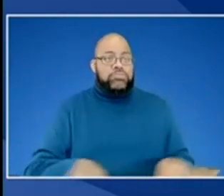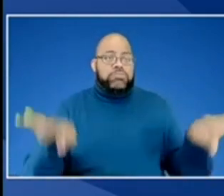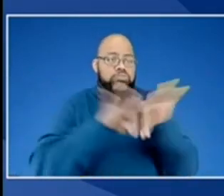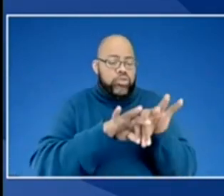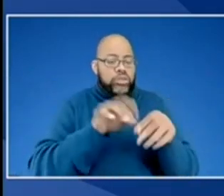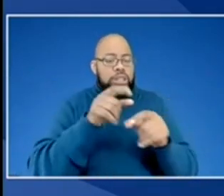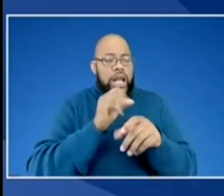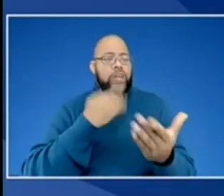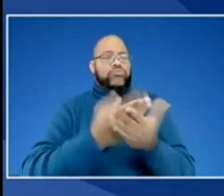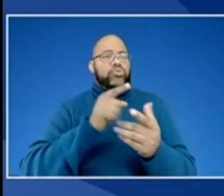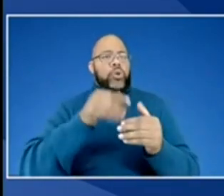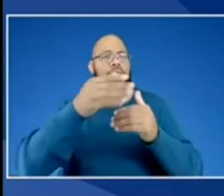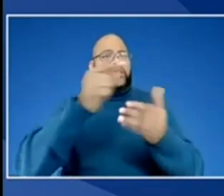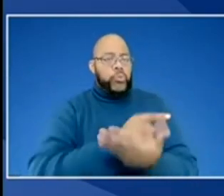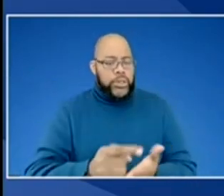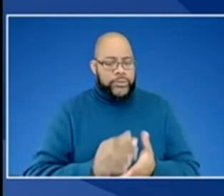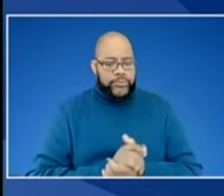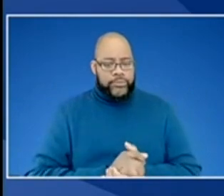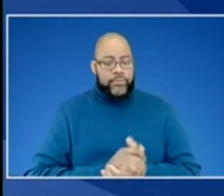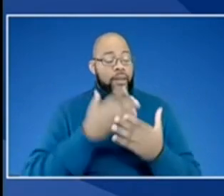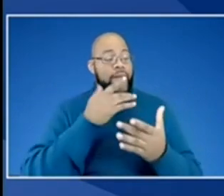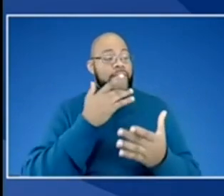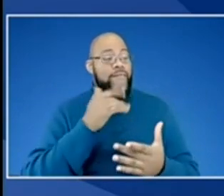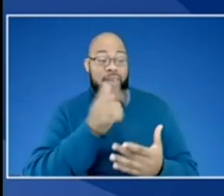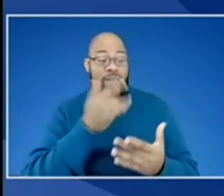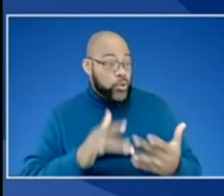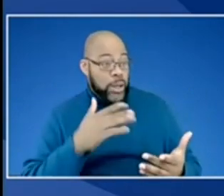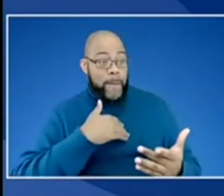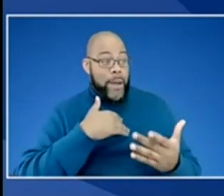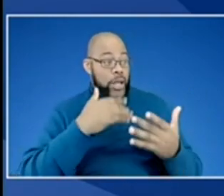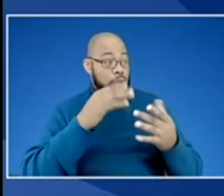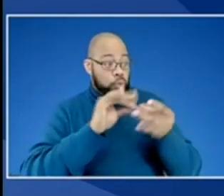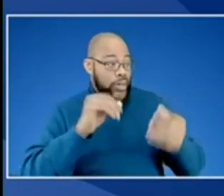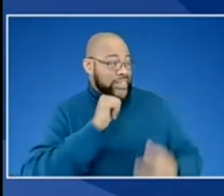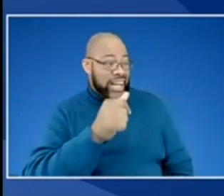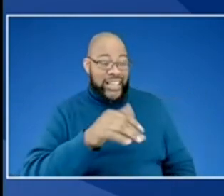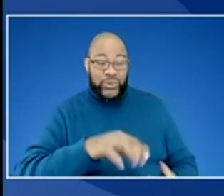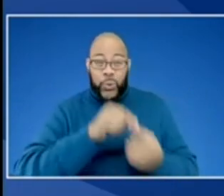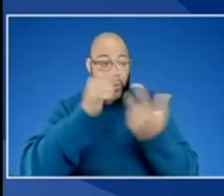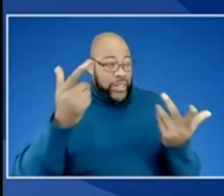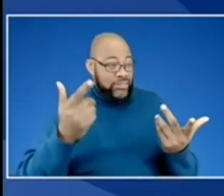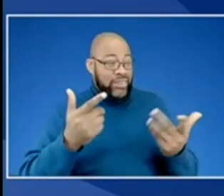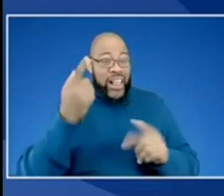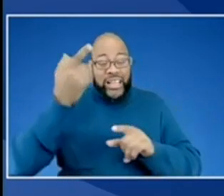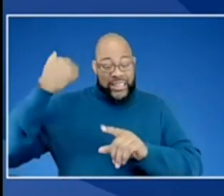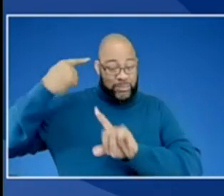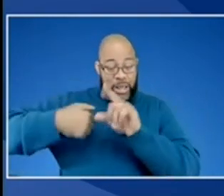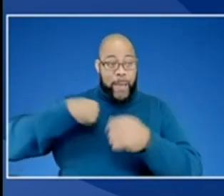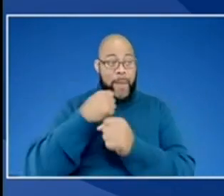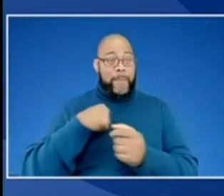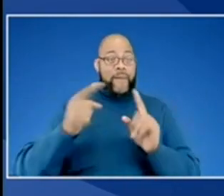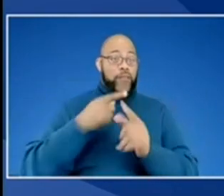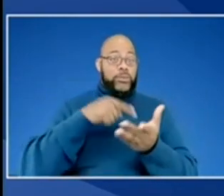next week. Unfortunately, my story is not unique. Last month, I also made my first student loan payment and along the way, I